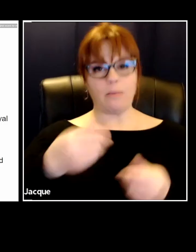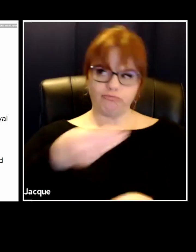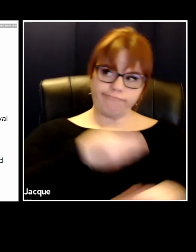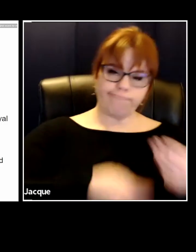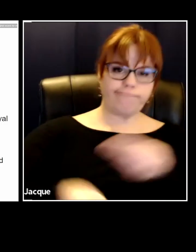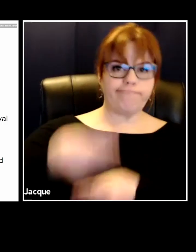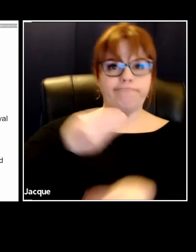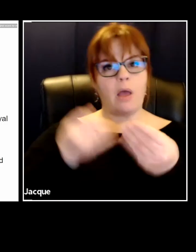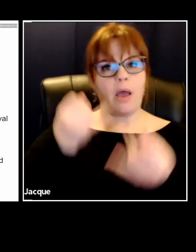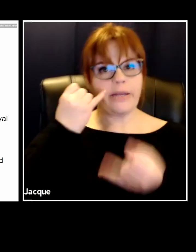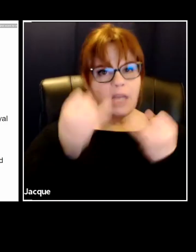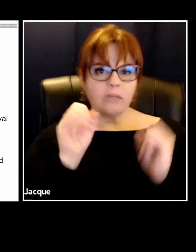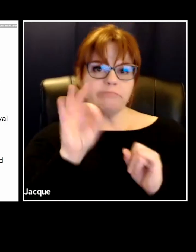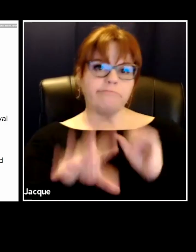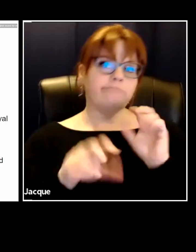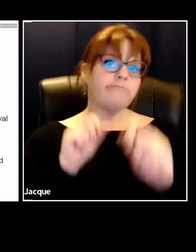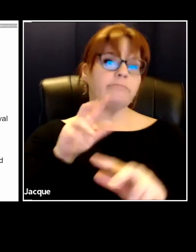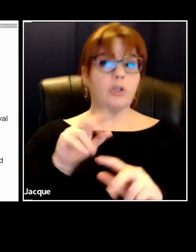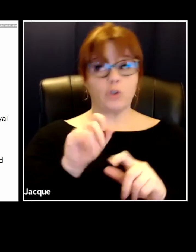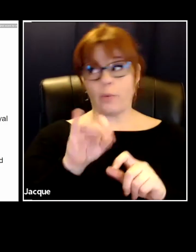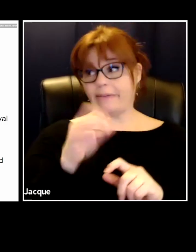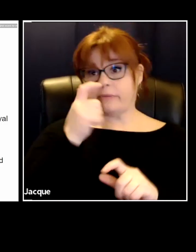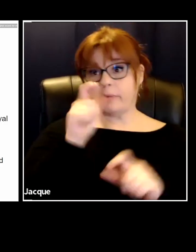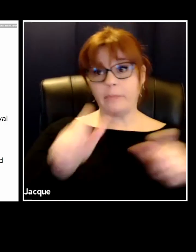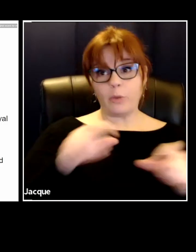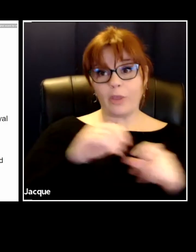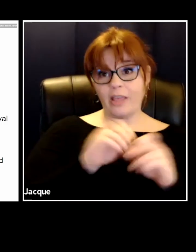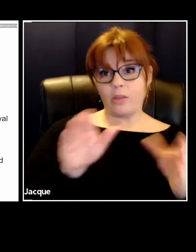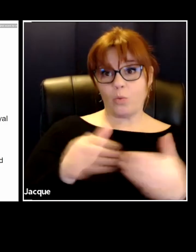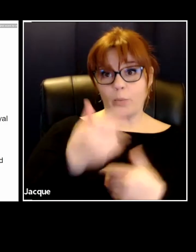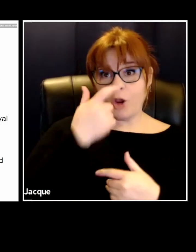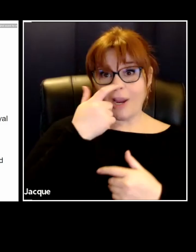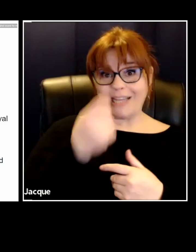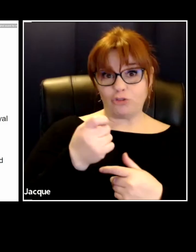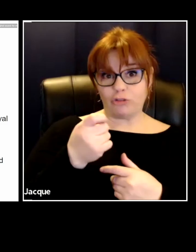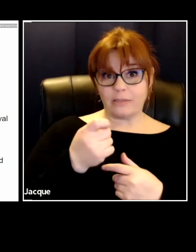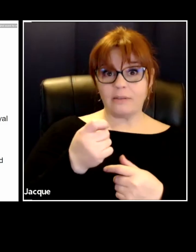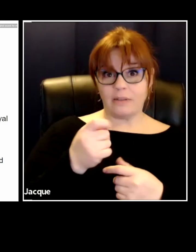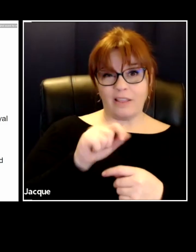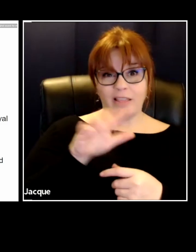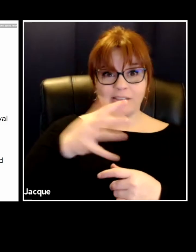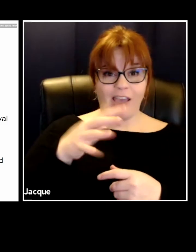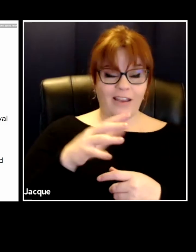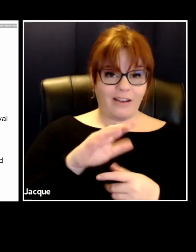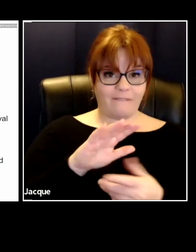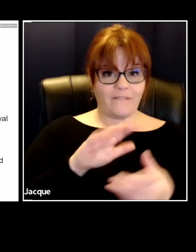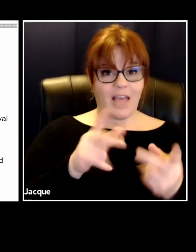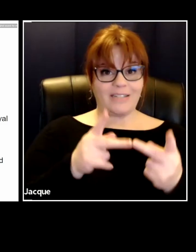And so if there are folks in the room who are interested in this um kind of destination access